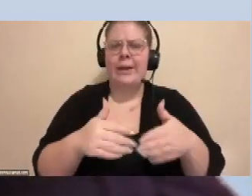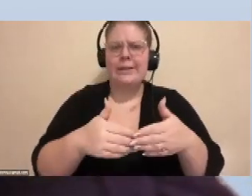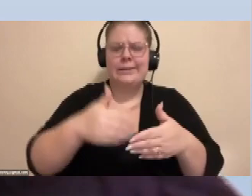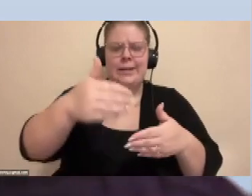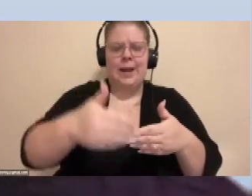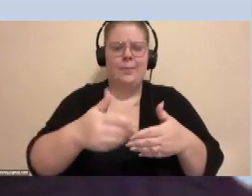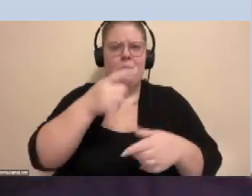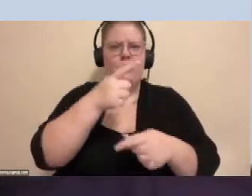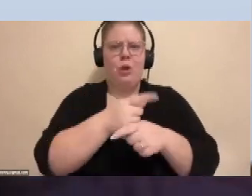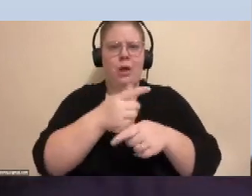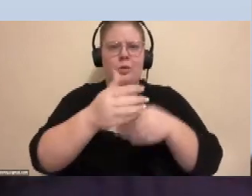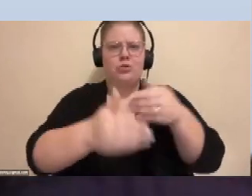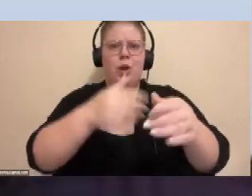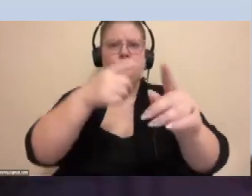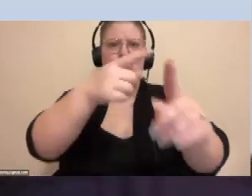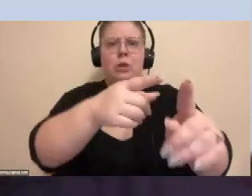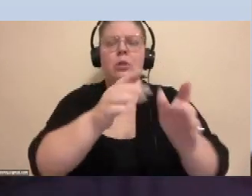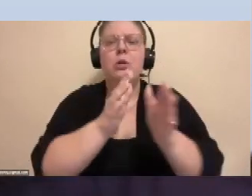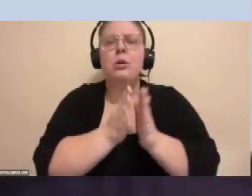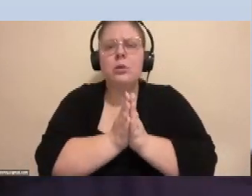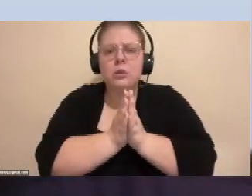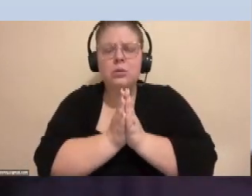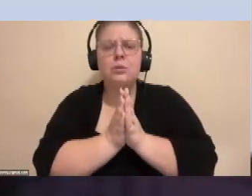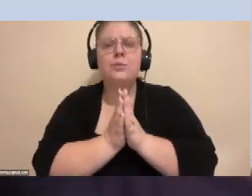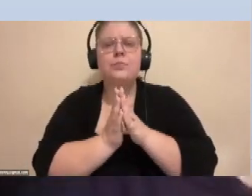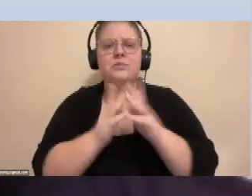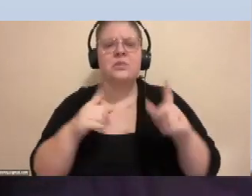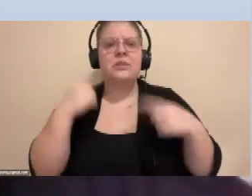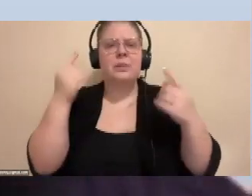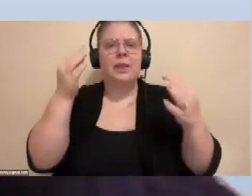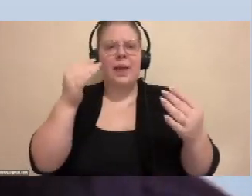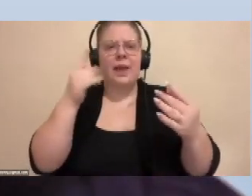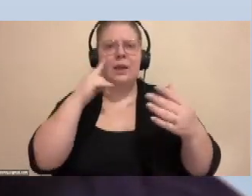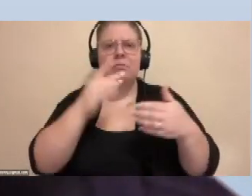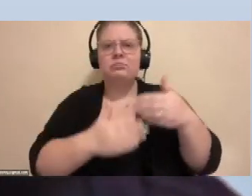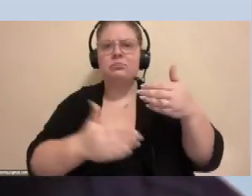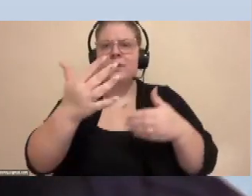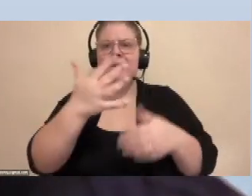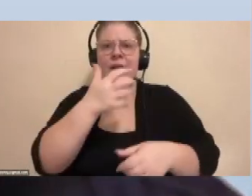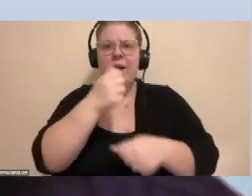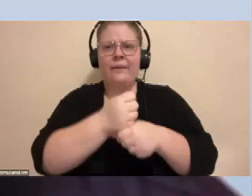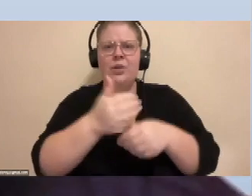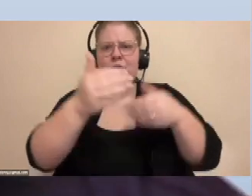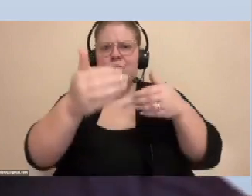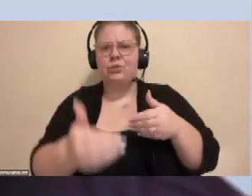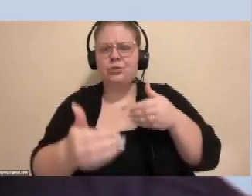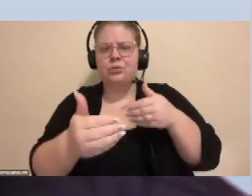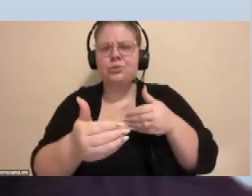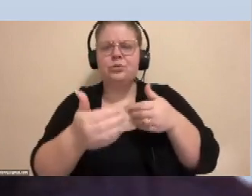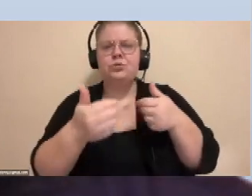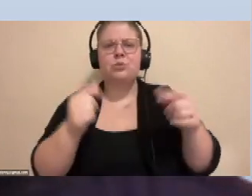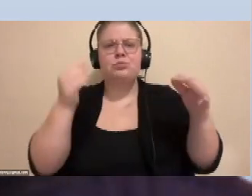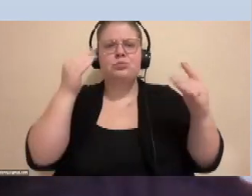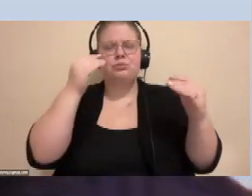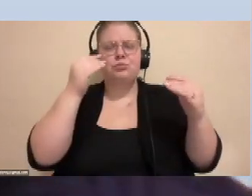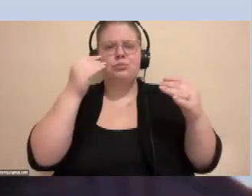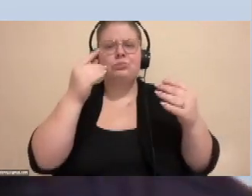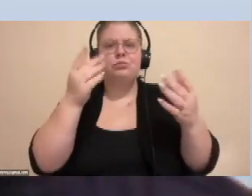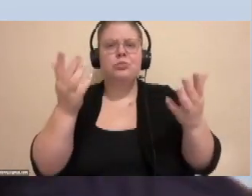I've been thinking in terms of, in terms of the next five years, specifically about trying to find out more about what different racial and ethnic group